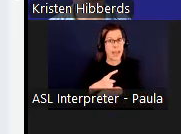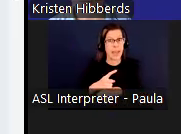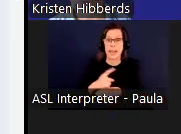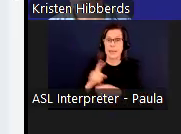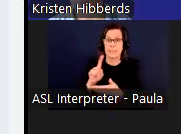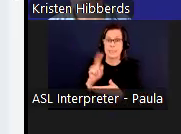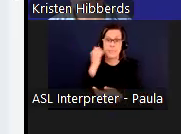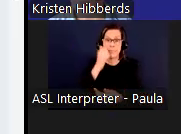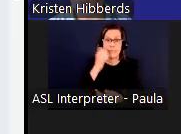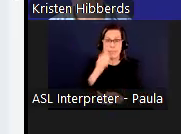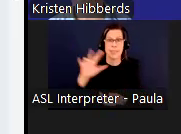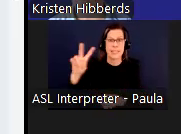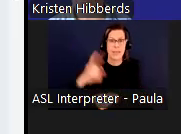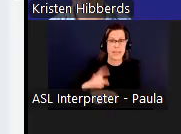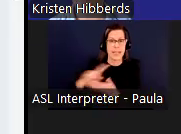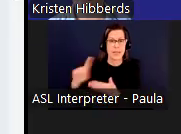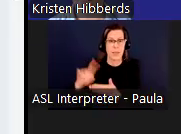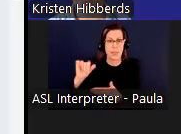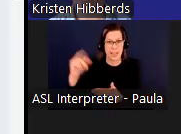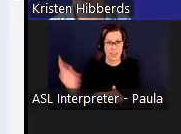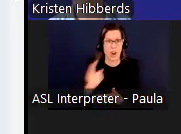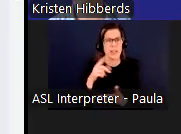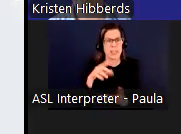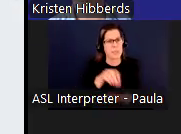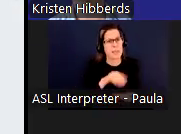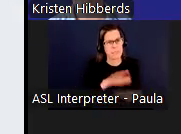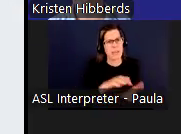And, and then, and that's always been in the rules,